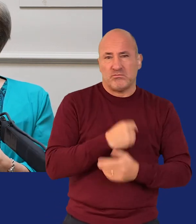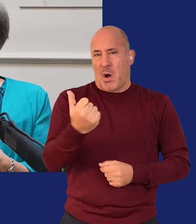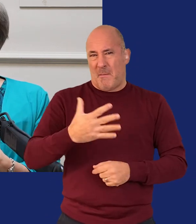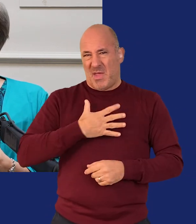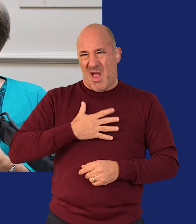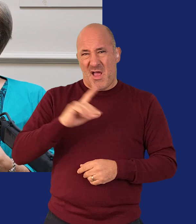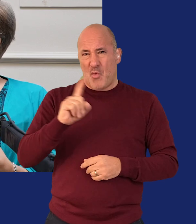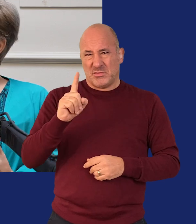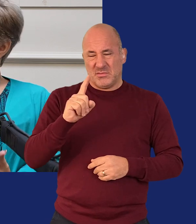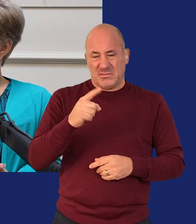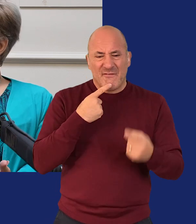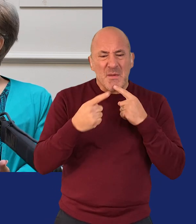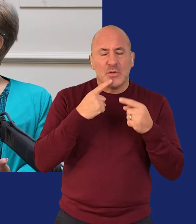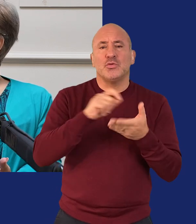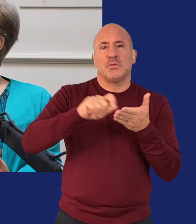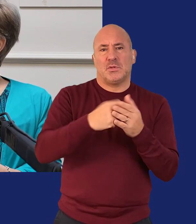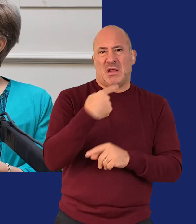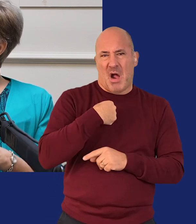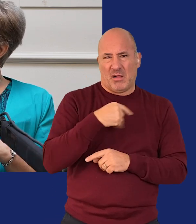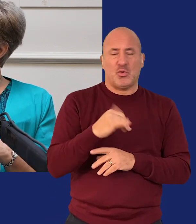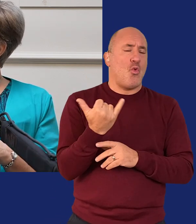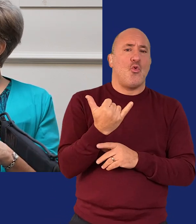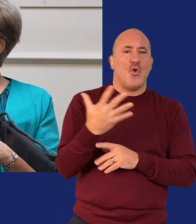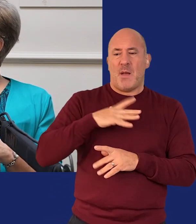communication, some people like spoken communication, and none of those are right